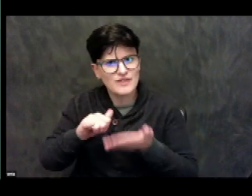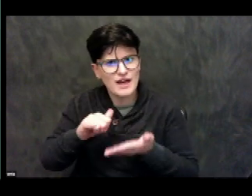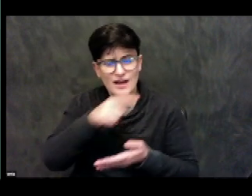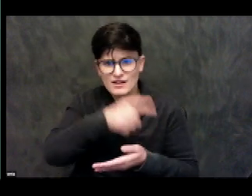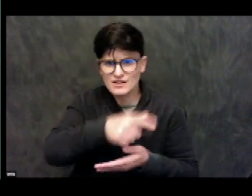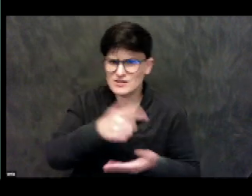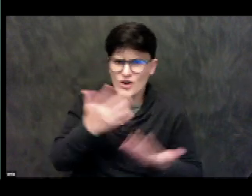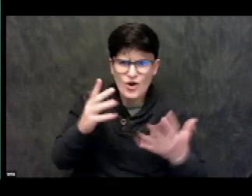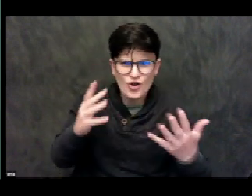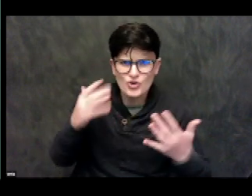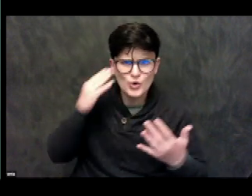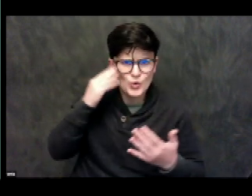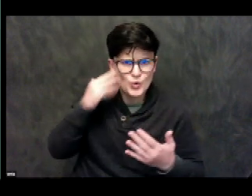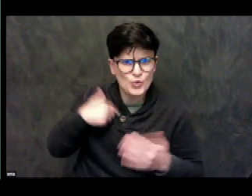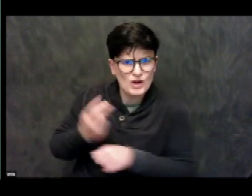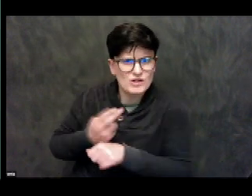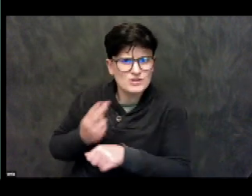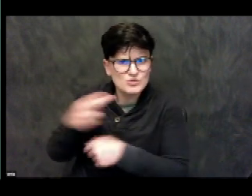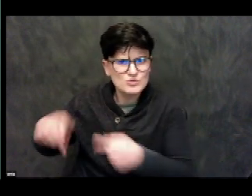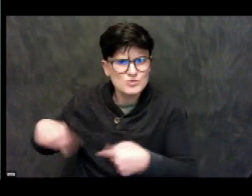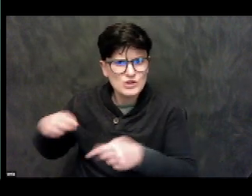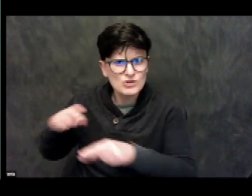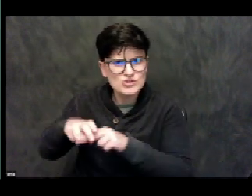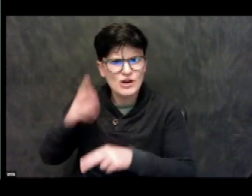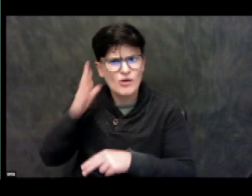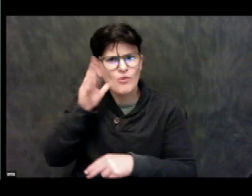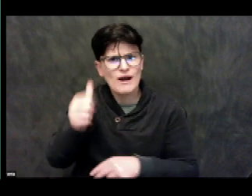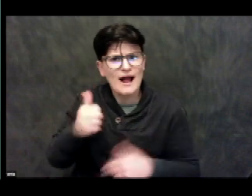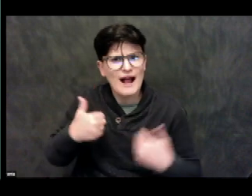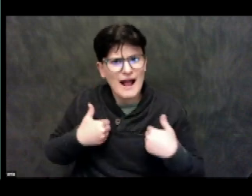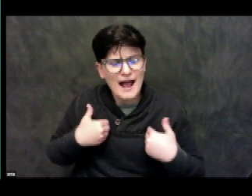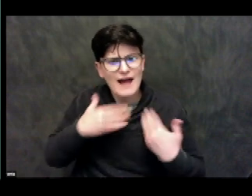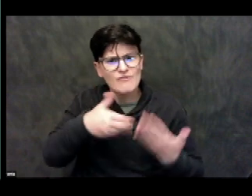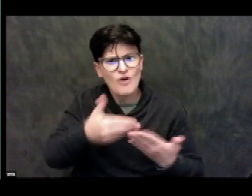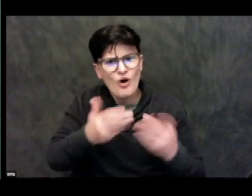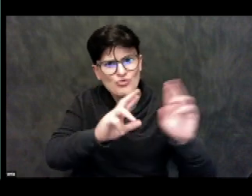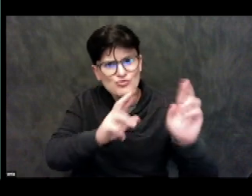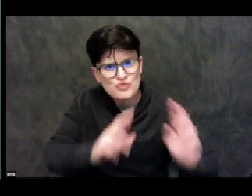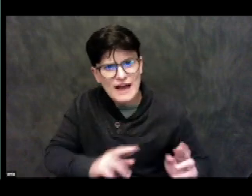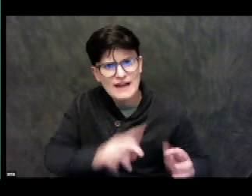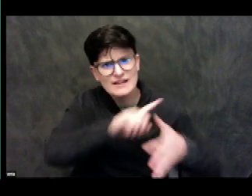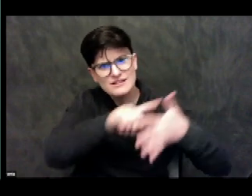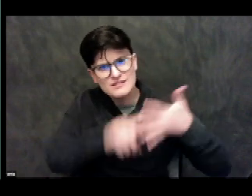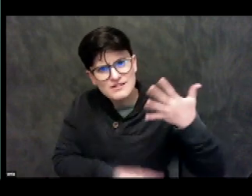and and had gotten to know like, my needs and stuff.